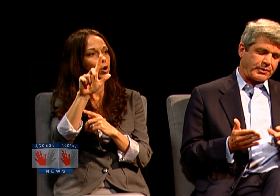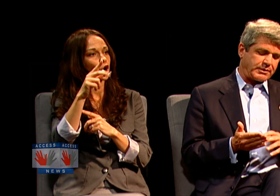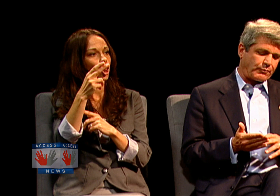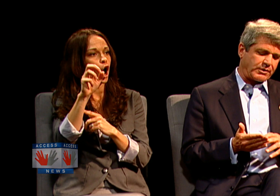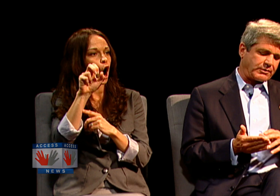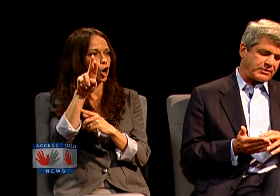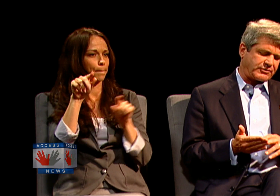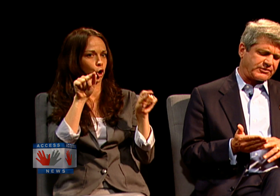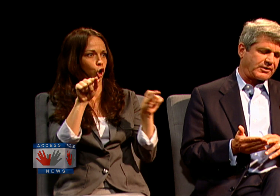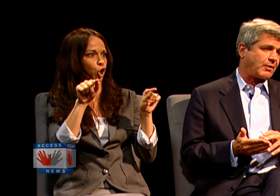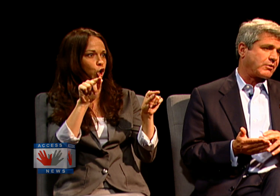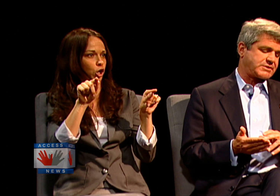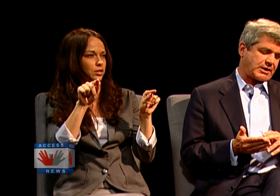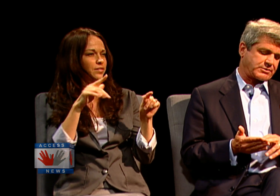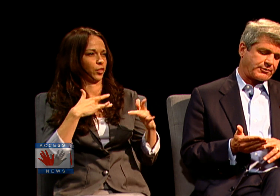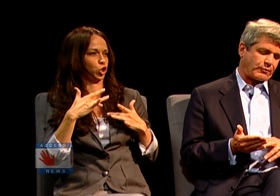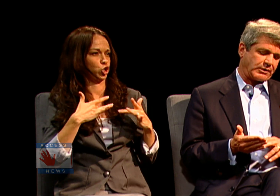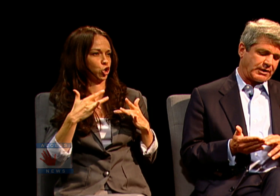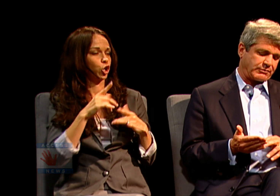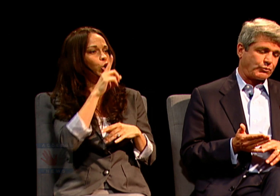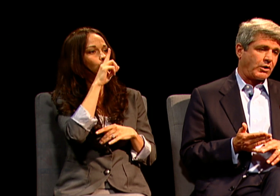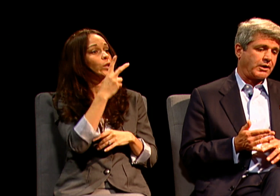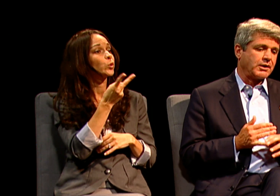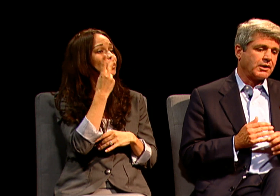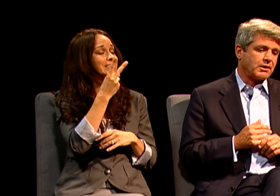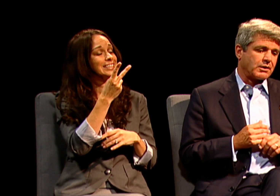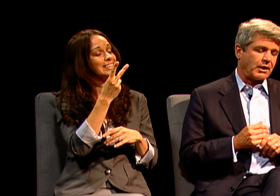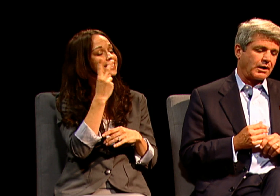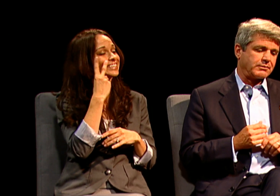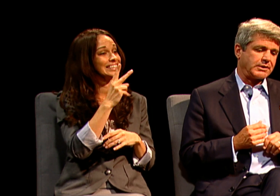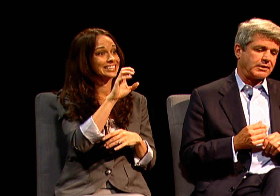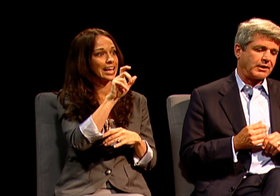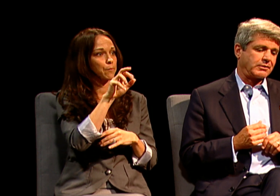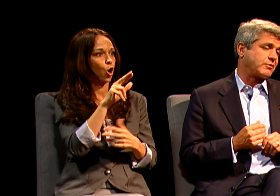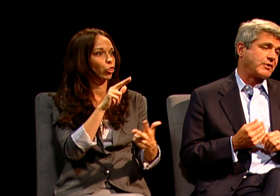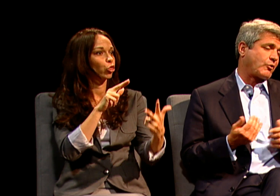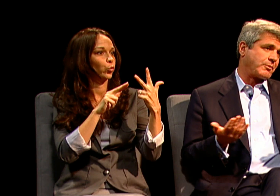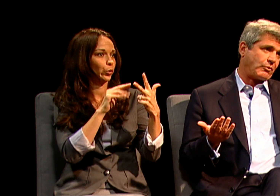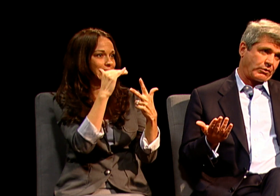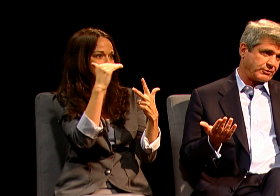BUT, REALLY, YOU SEE CYBER ATTACKS ON THREE LEVELS. ONE, IN THE CRIMINAL WORLD,